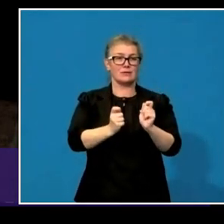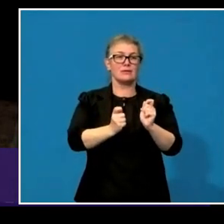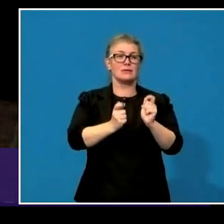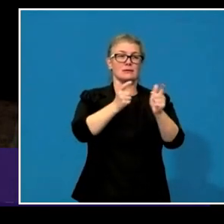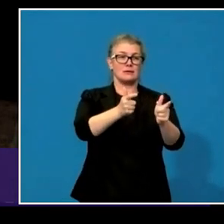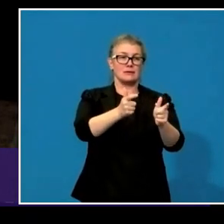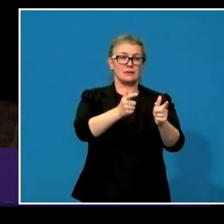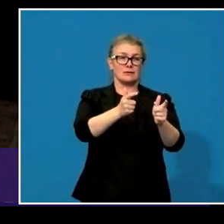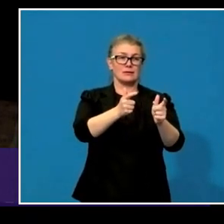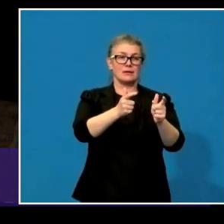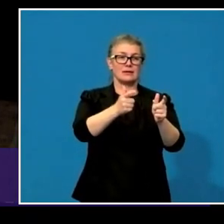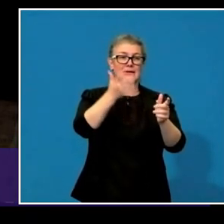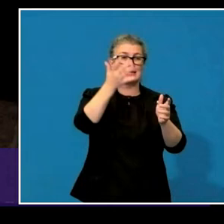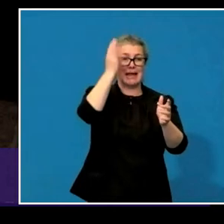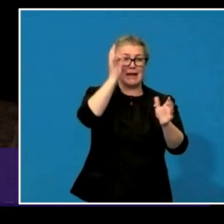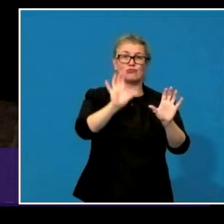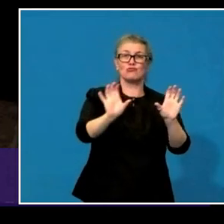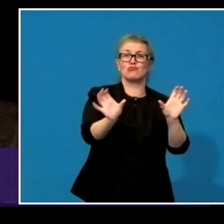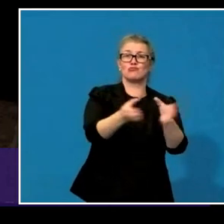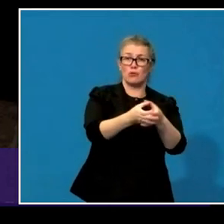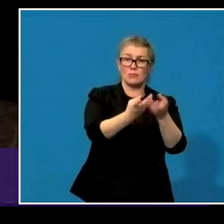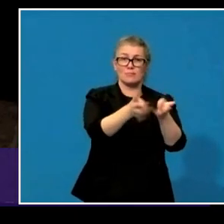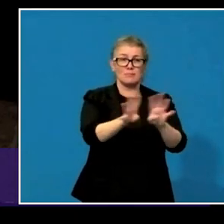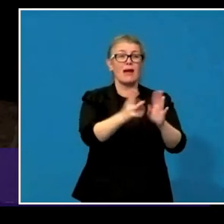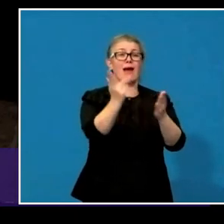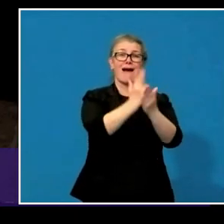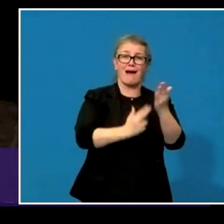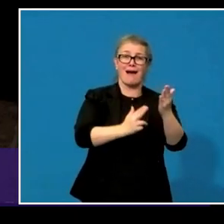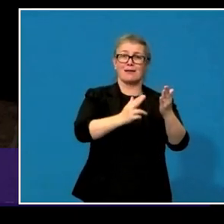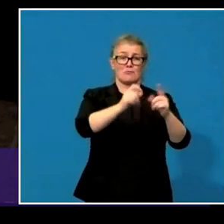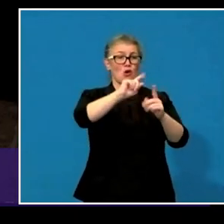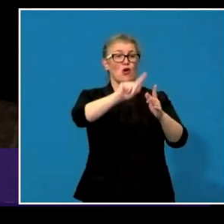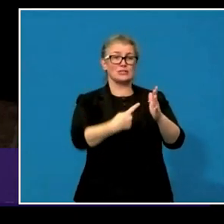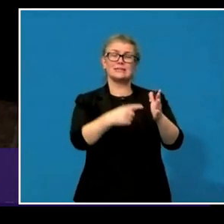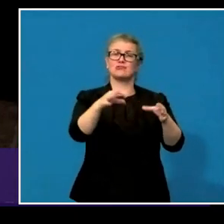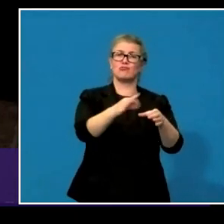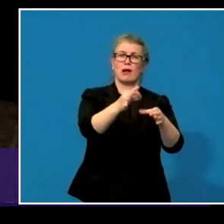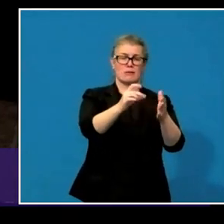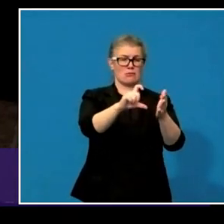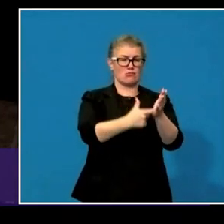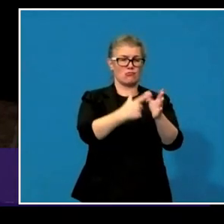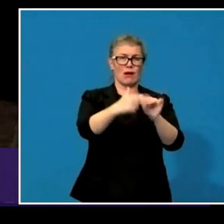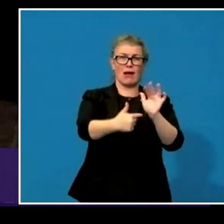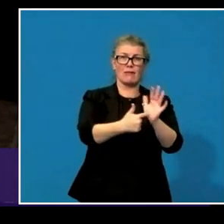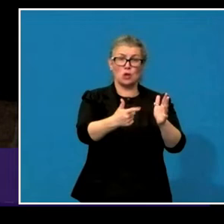people from the community around different art projects, and he's exploring what sort of art mediums he likes.